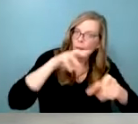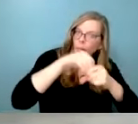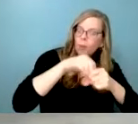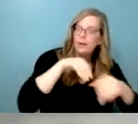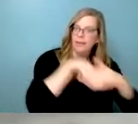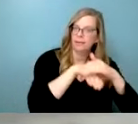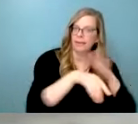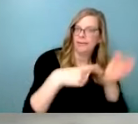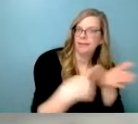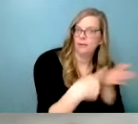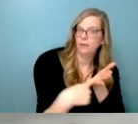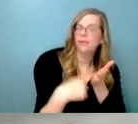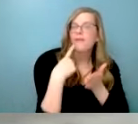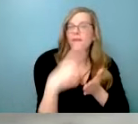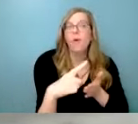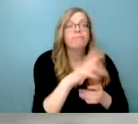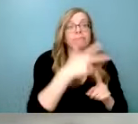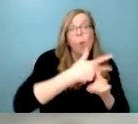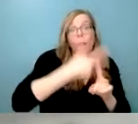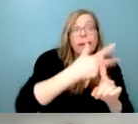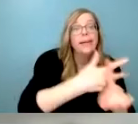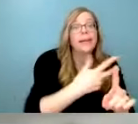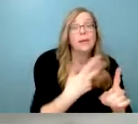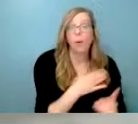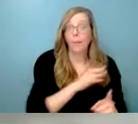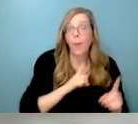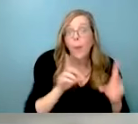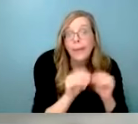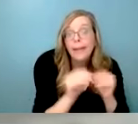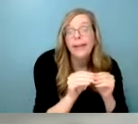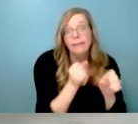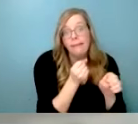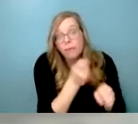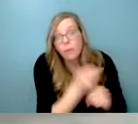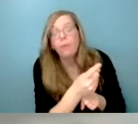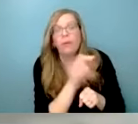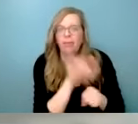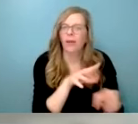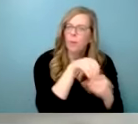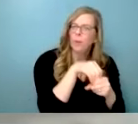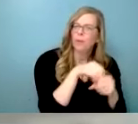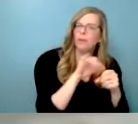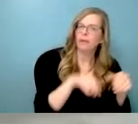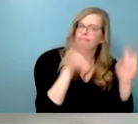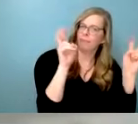reporting periods and or board meetings you may choose to update your accessibility plan